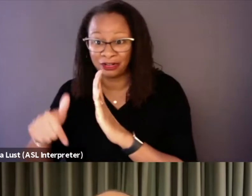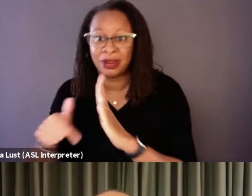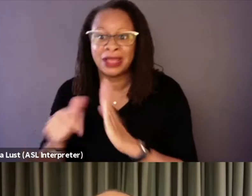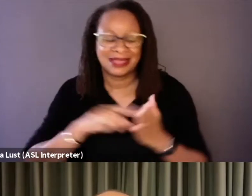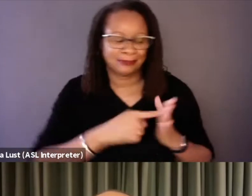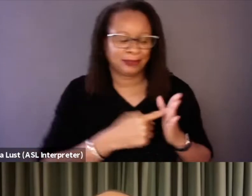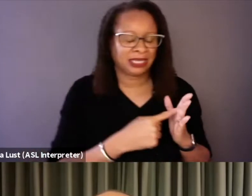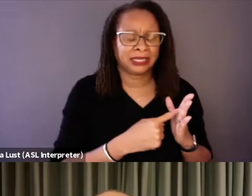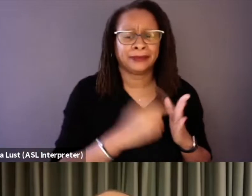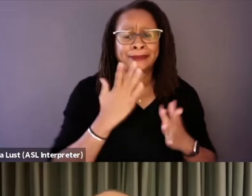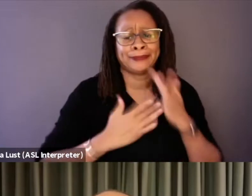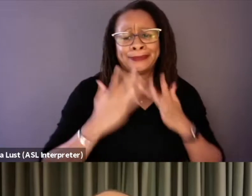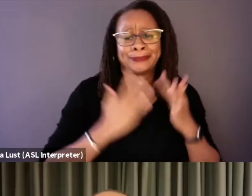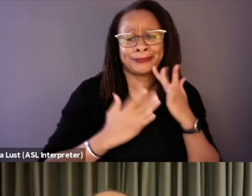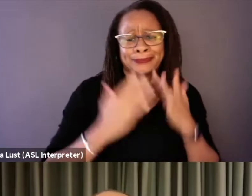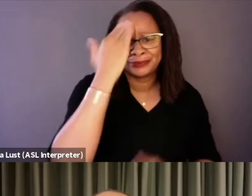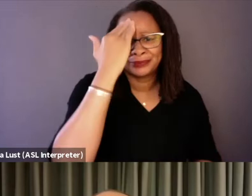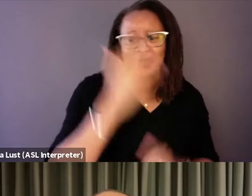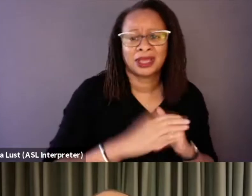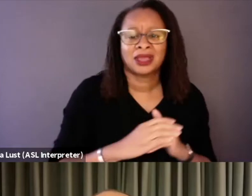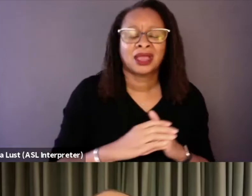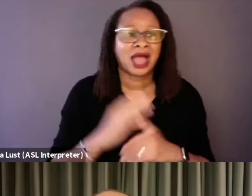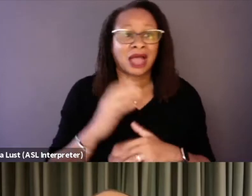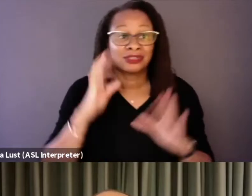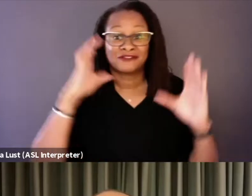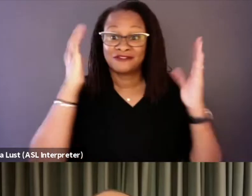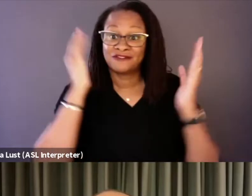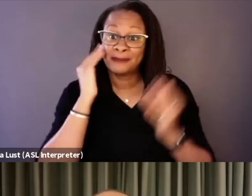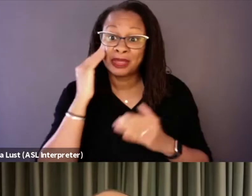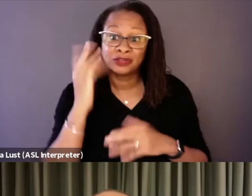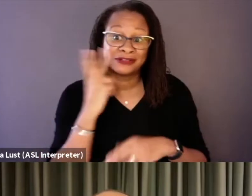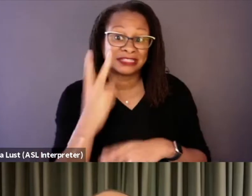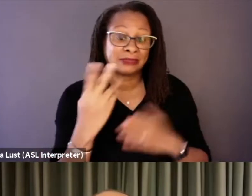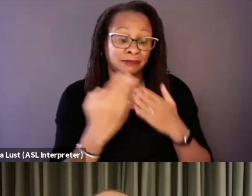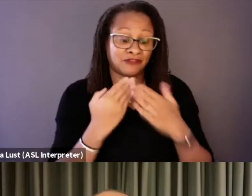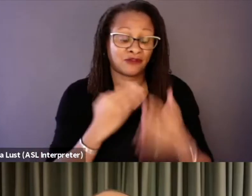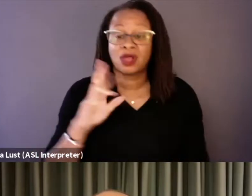I was familiar with the photos and some of the paintings.